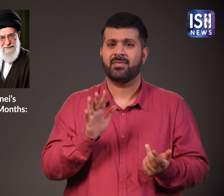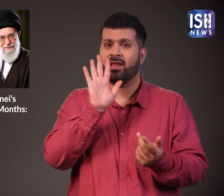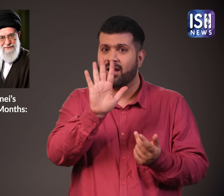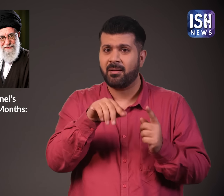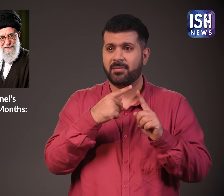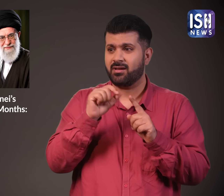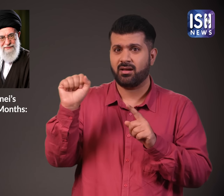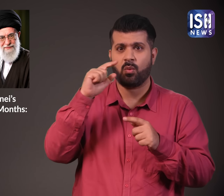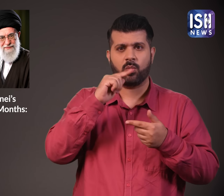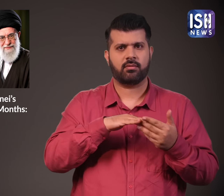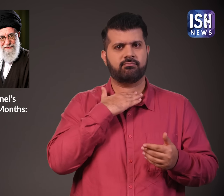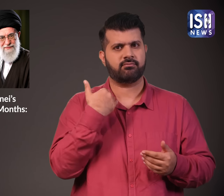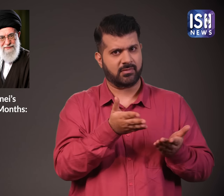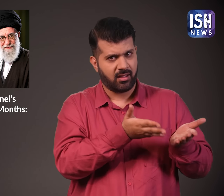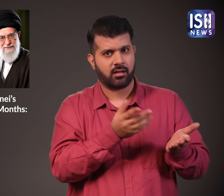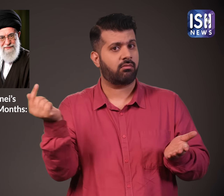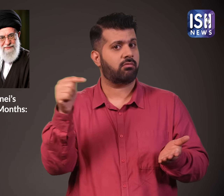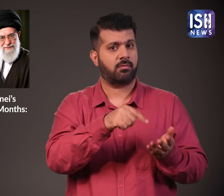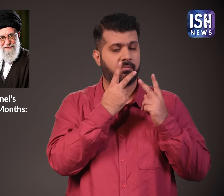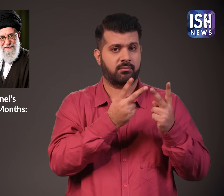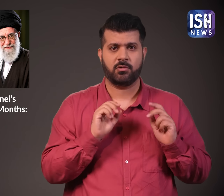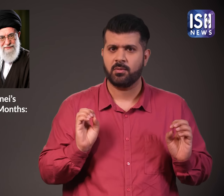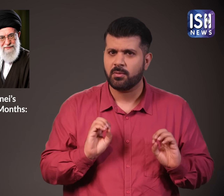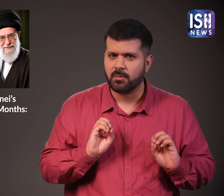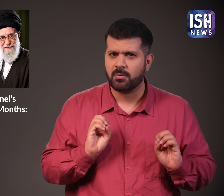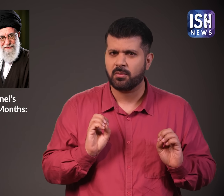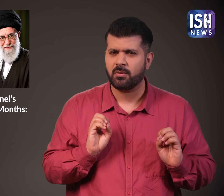He also did not attend his own wife's memorial.